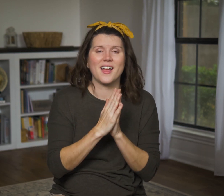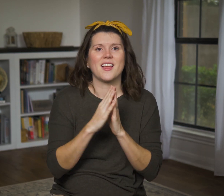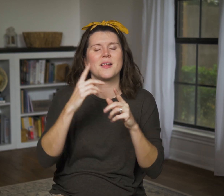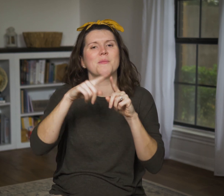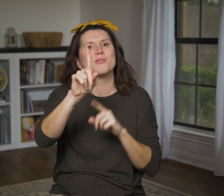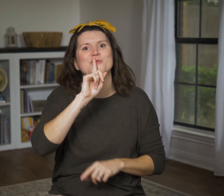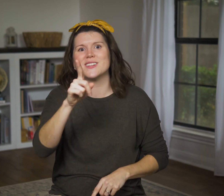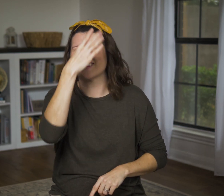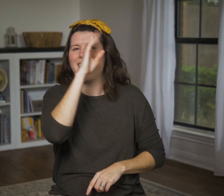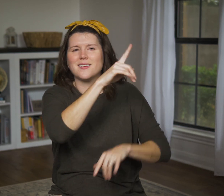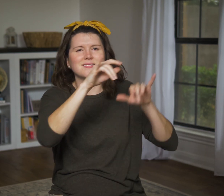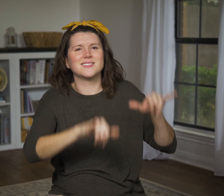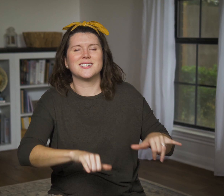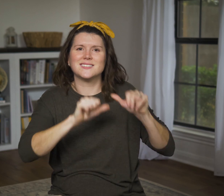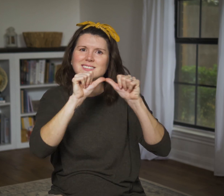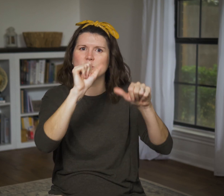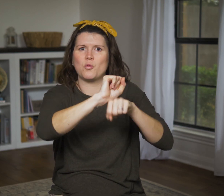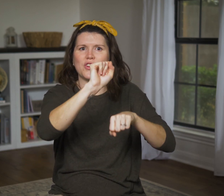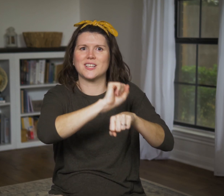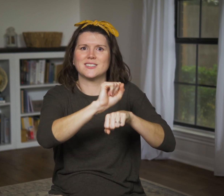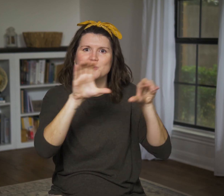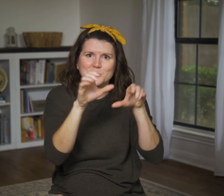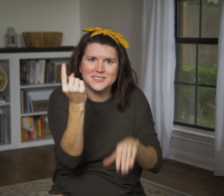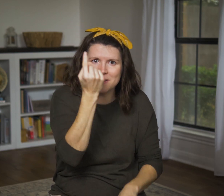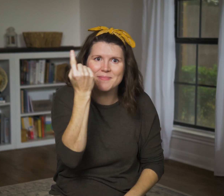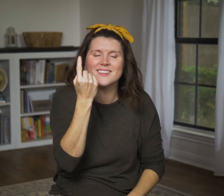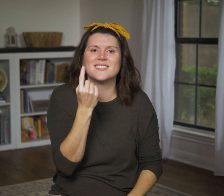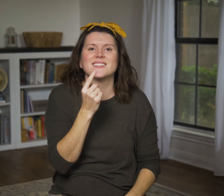but He’s doing something.